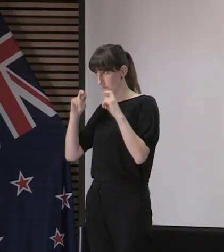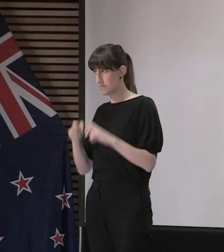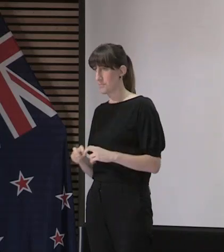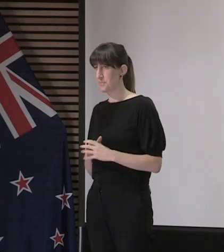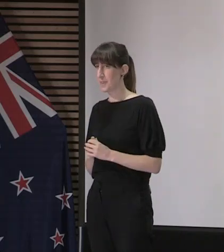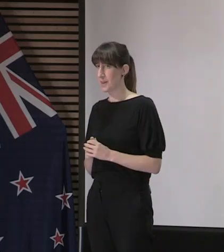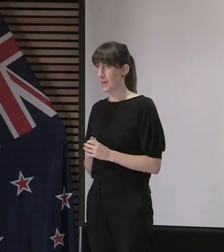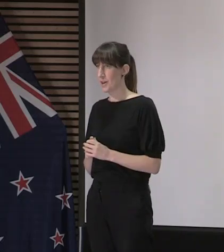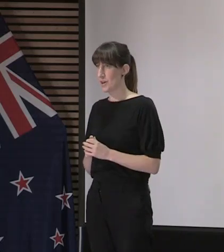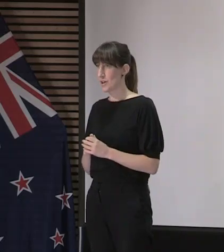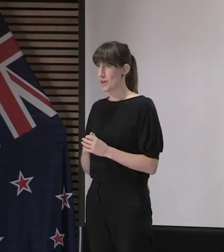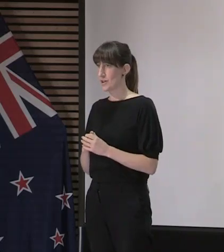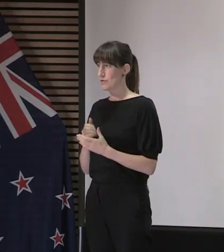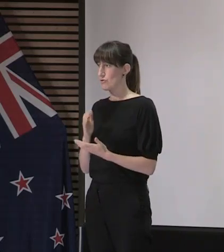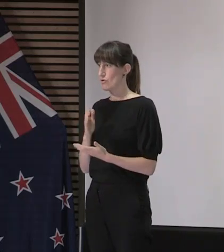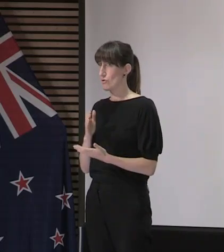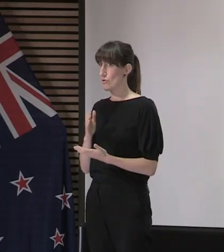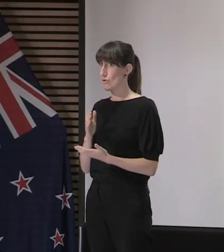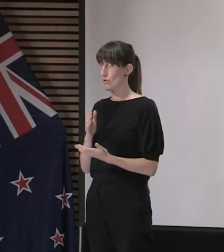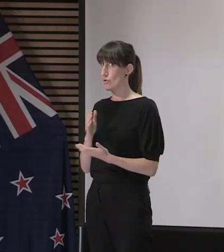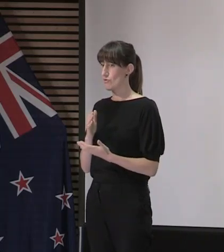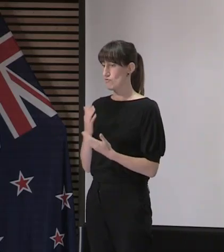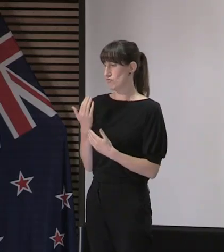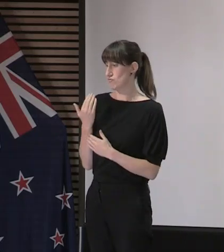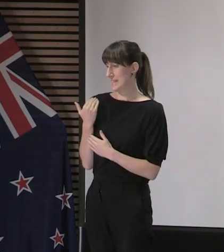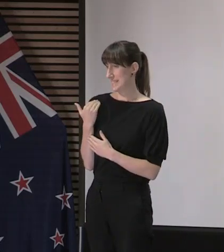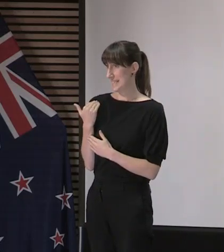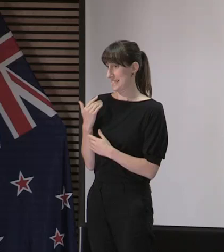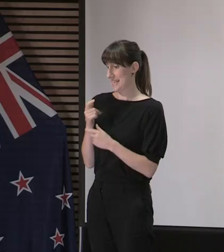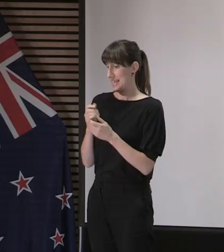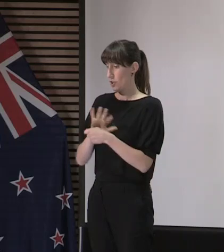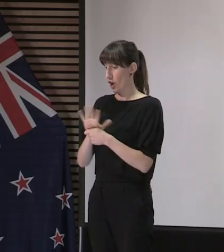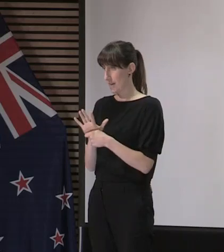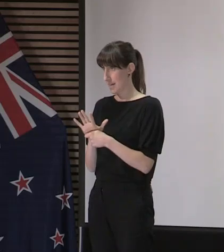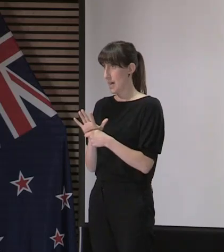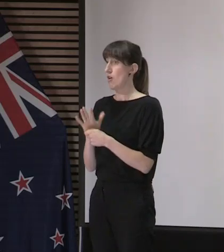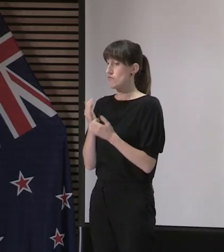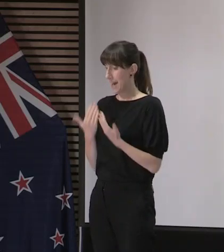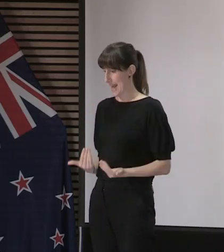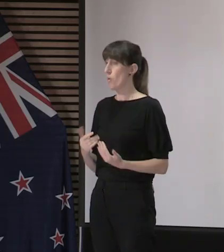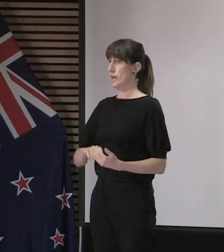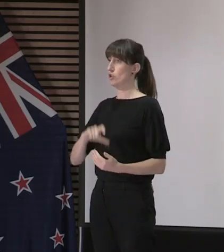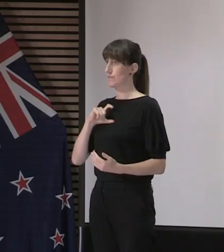transmission. What we are critically interested in now is being able to trace where